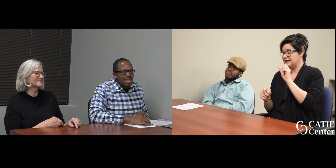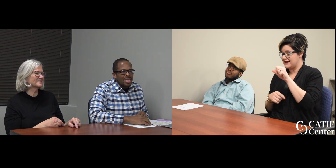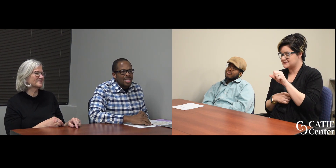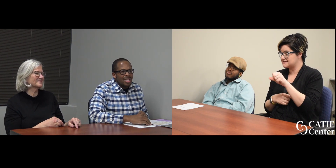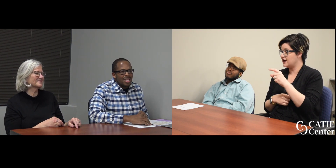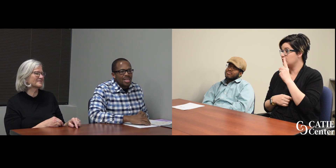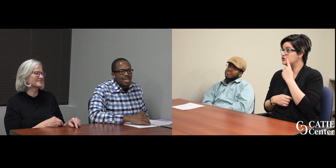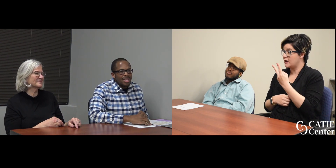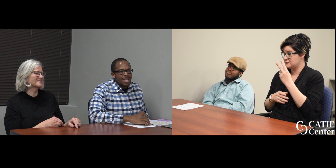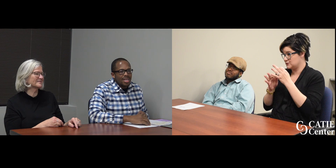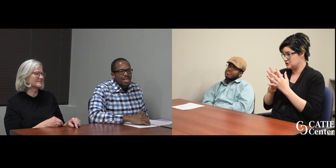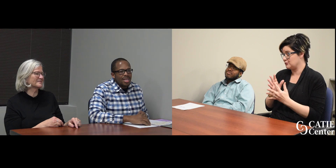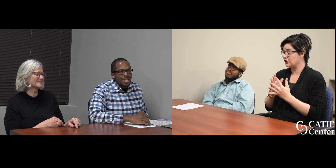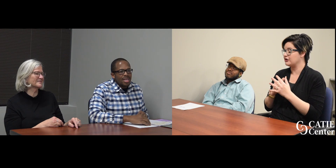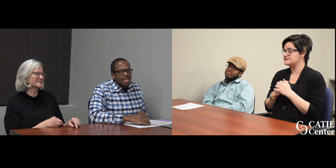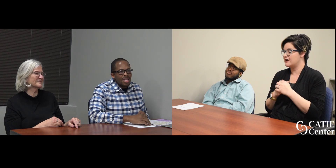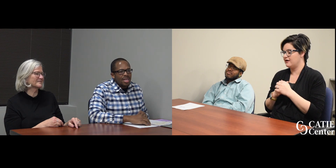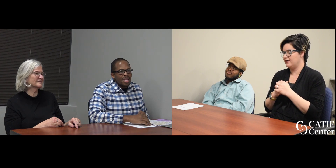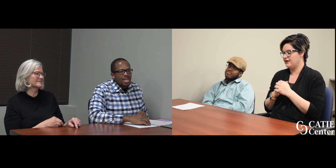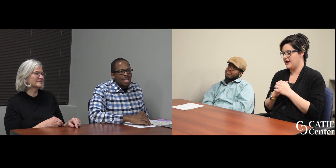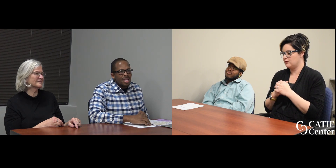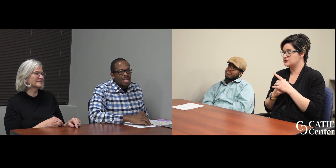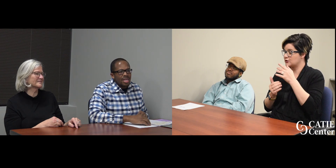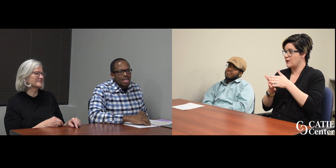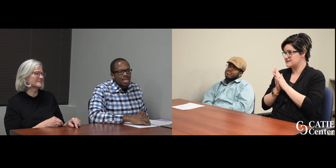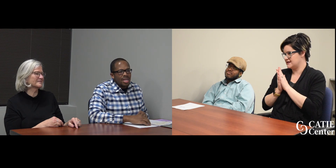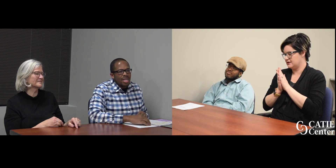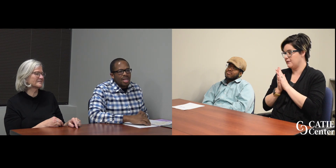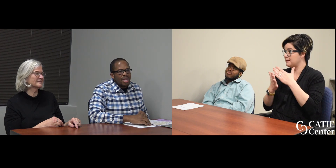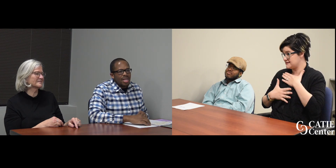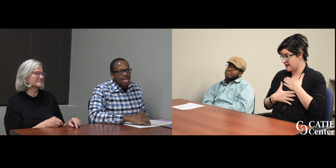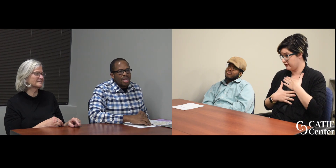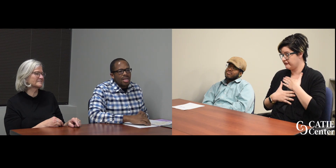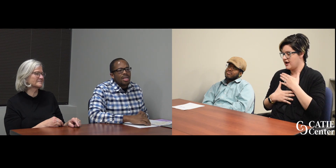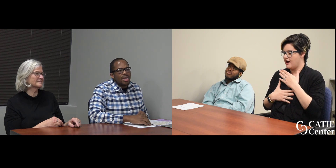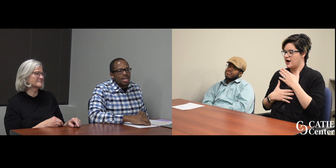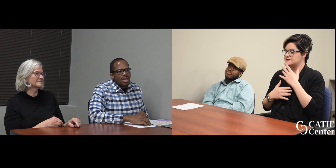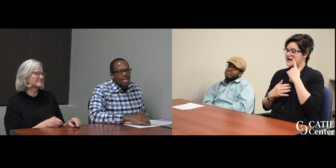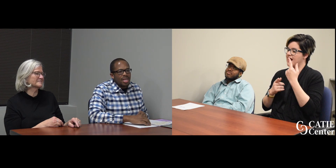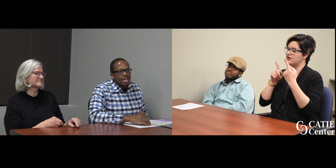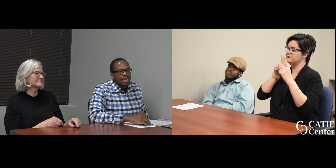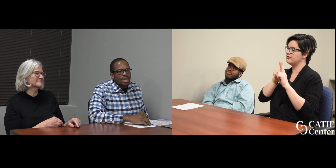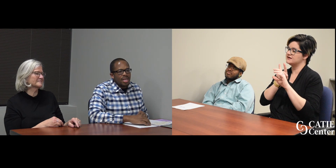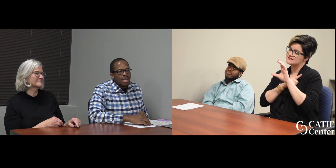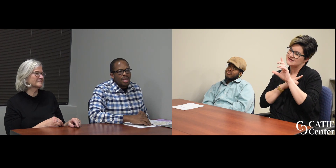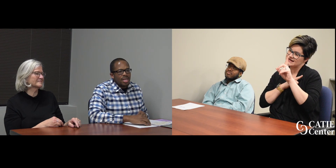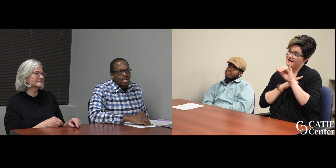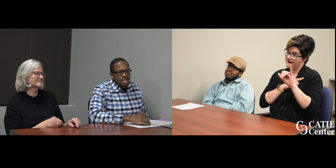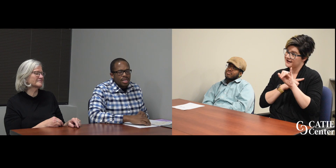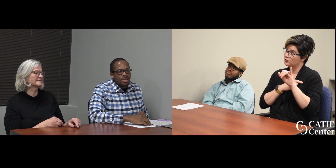Yes, we do have two interpreters, it was requested by myself to have a CDI,